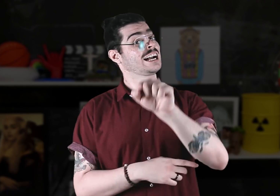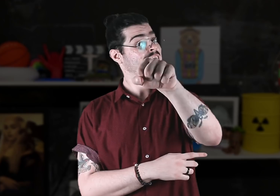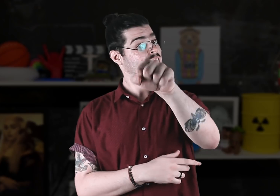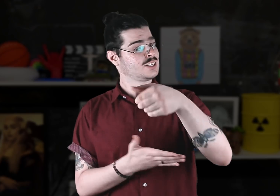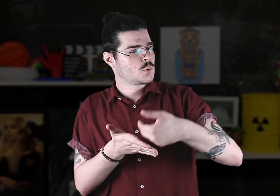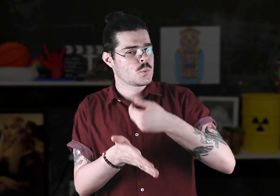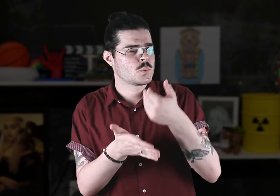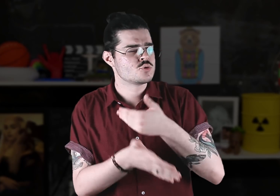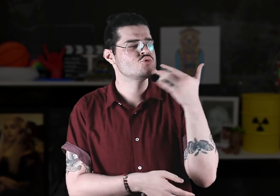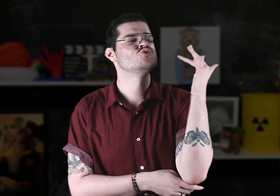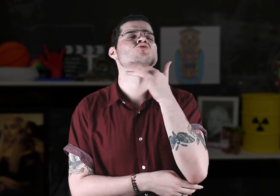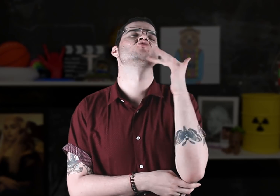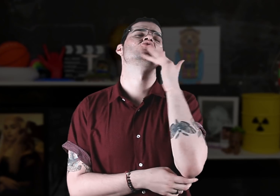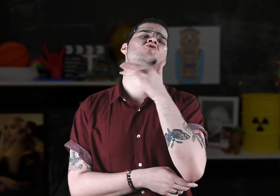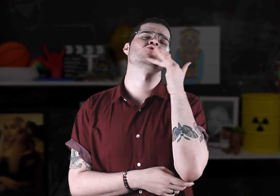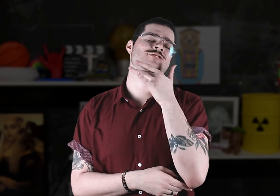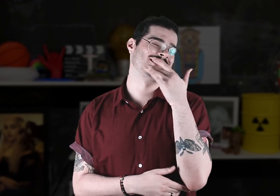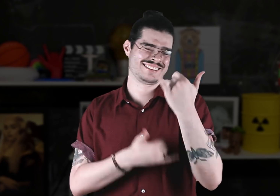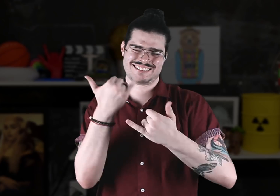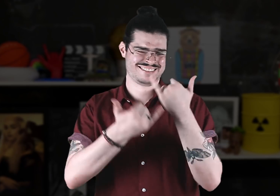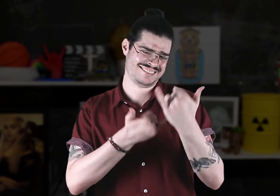Yes, the soup was delicious! Just kidding!